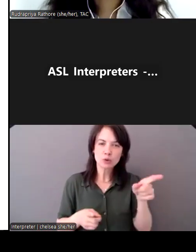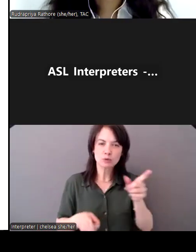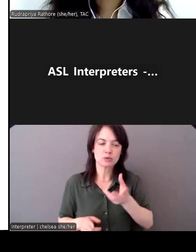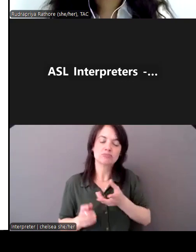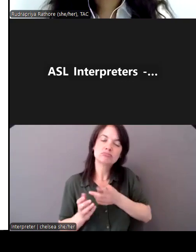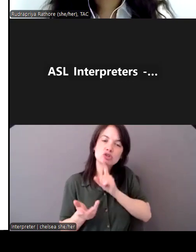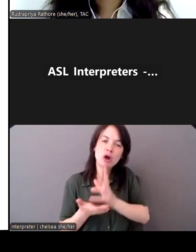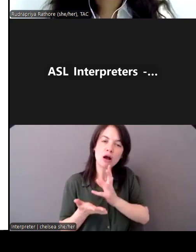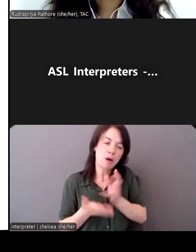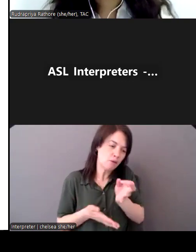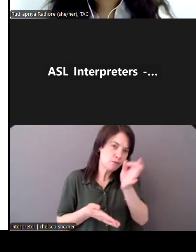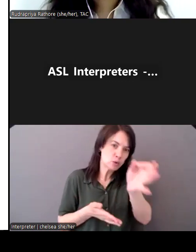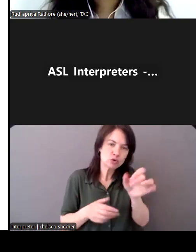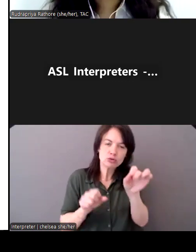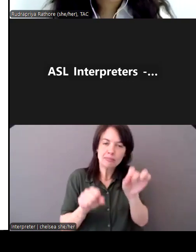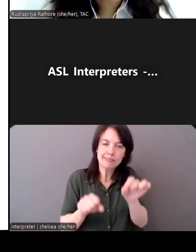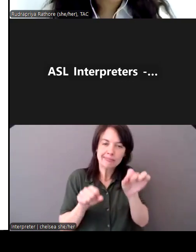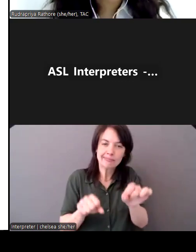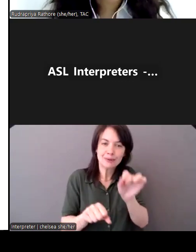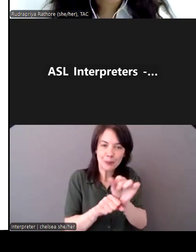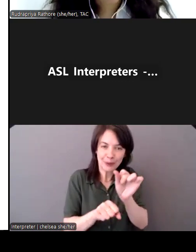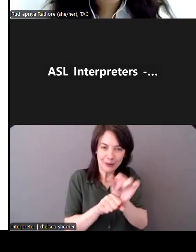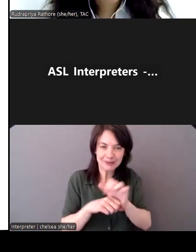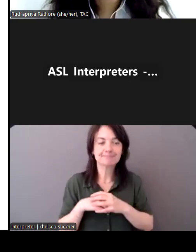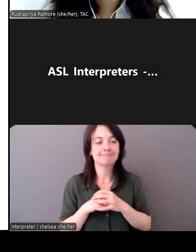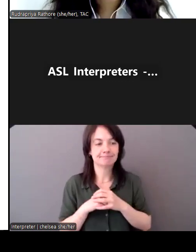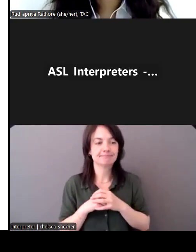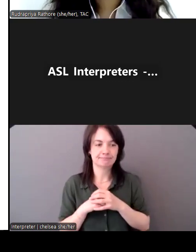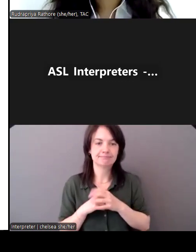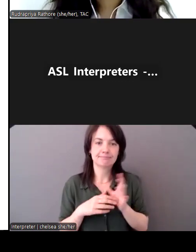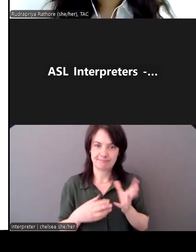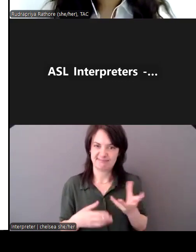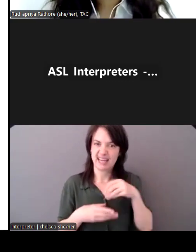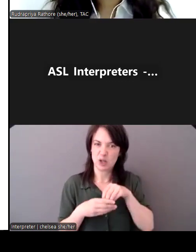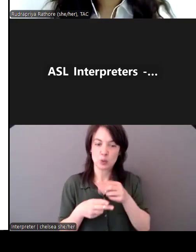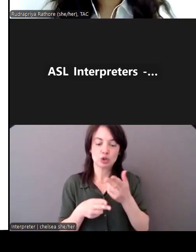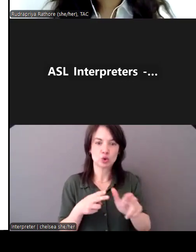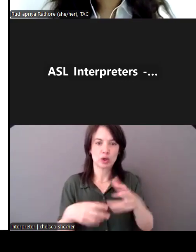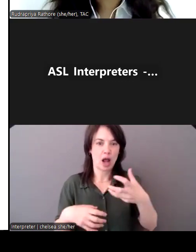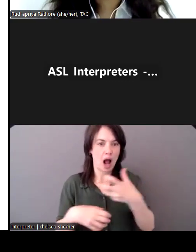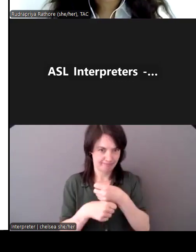have to enter a very brief uh synopsis of your project and then you will also